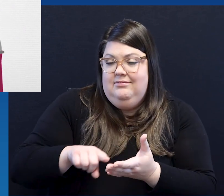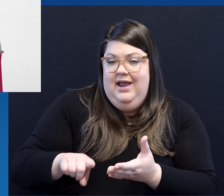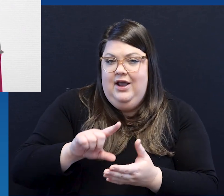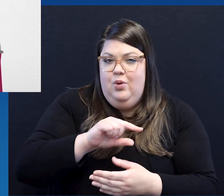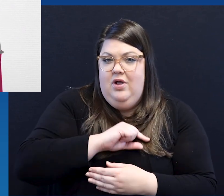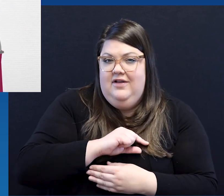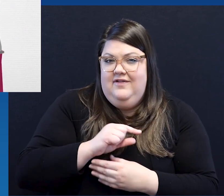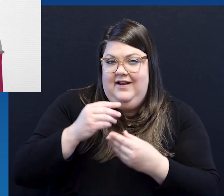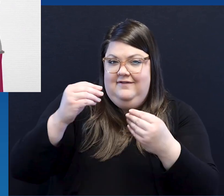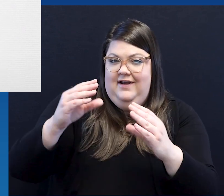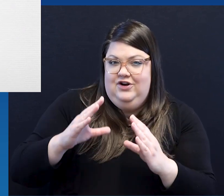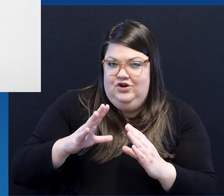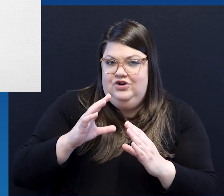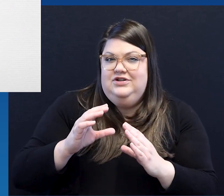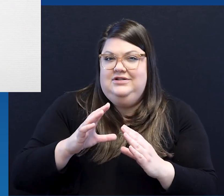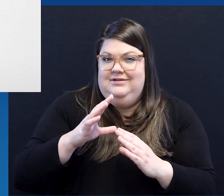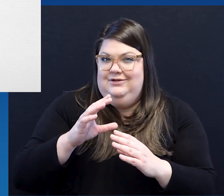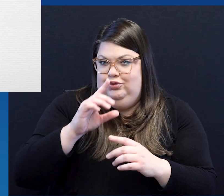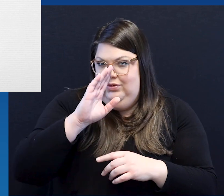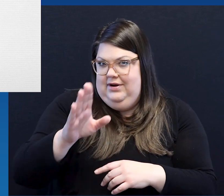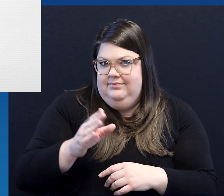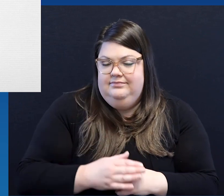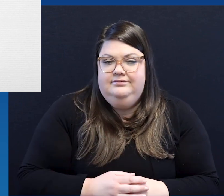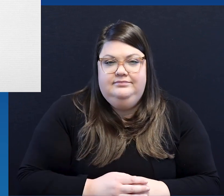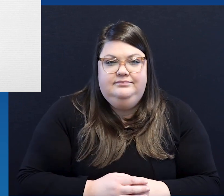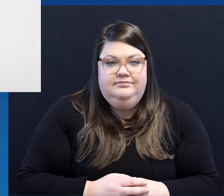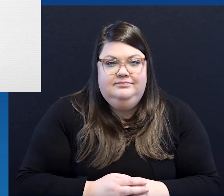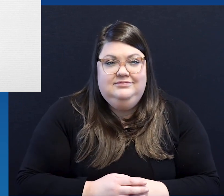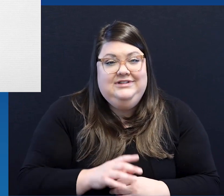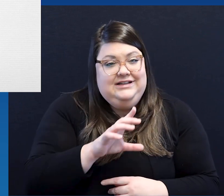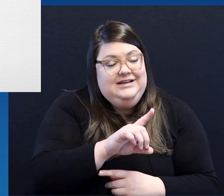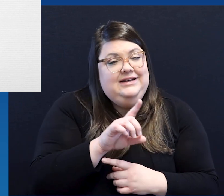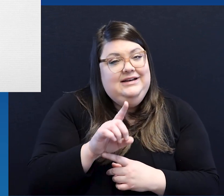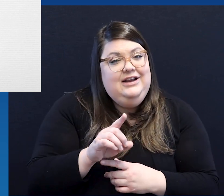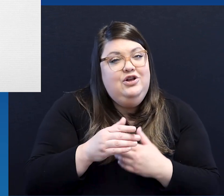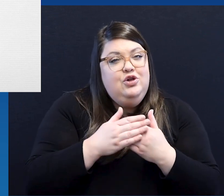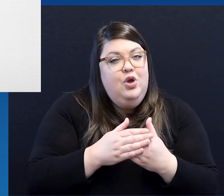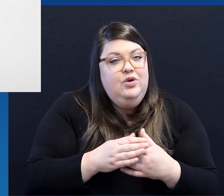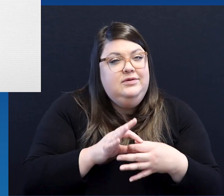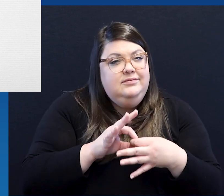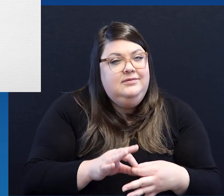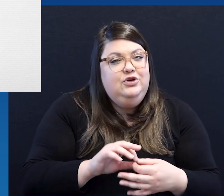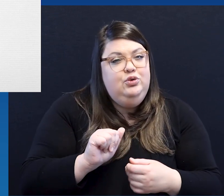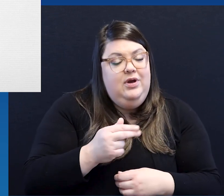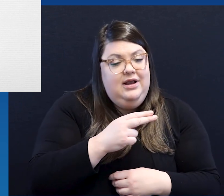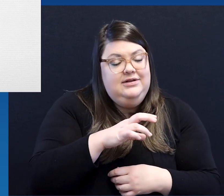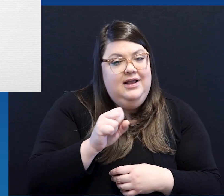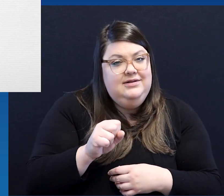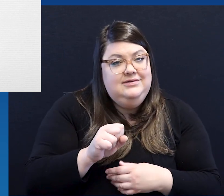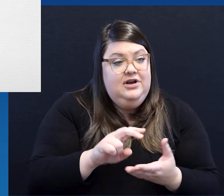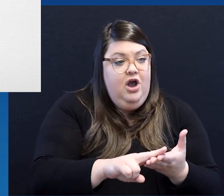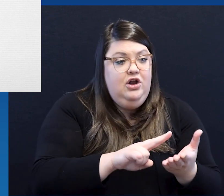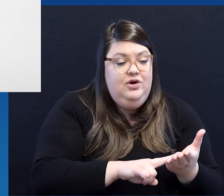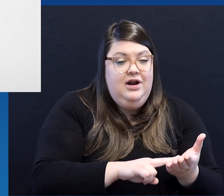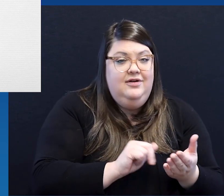a regulator of other MCOs, and a direct services provider, meaning we contract with and pay qualified vendors